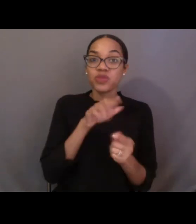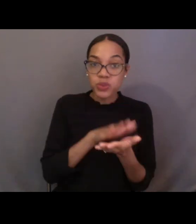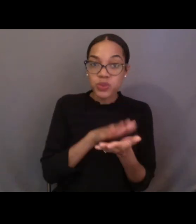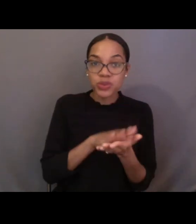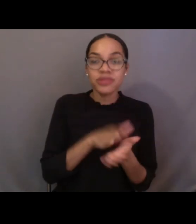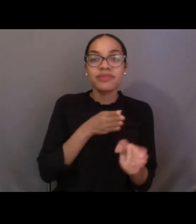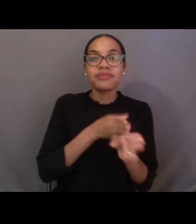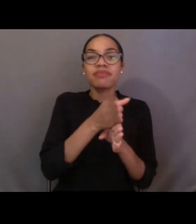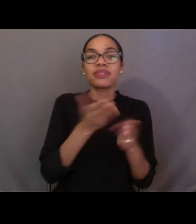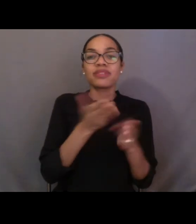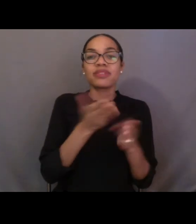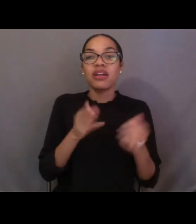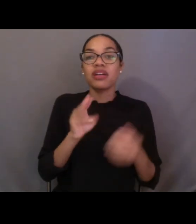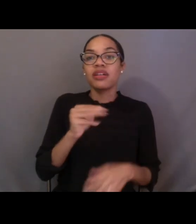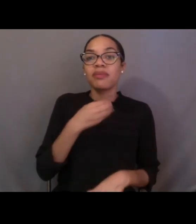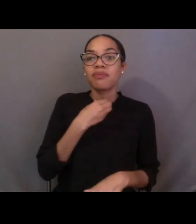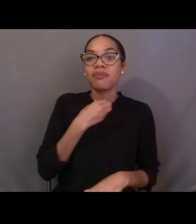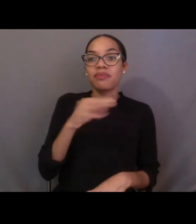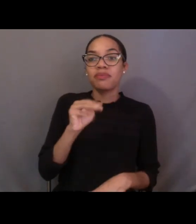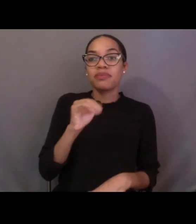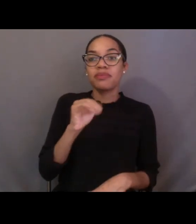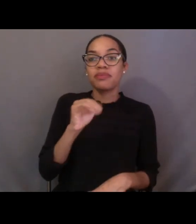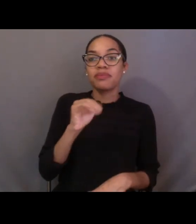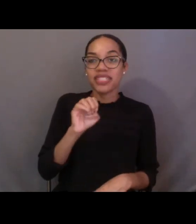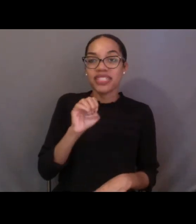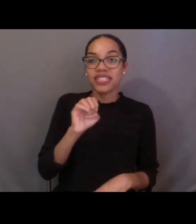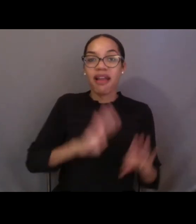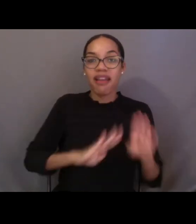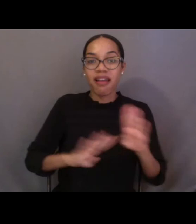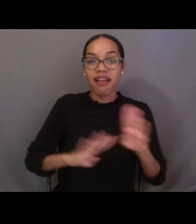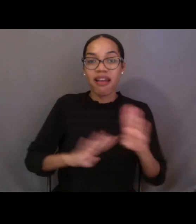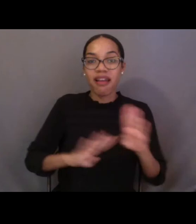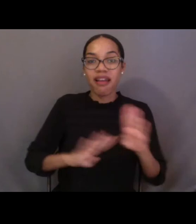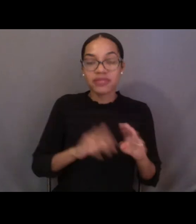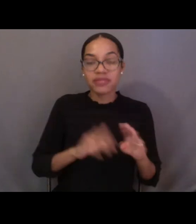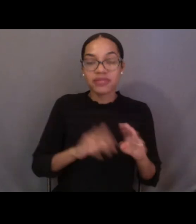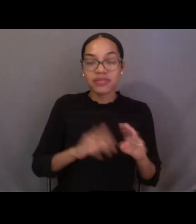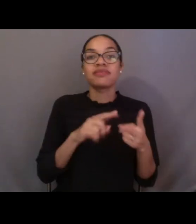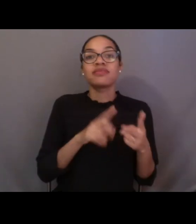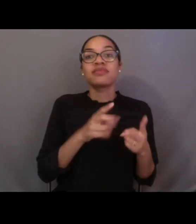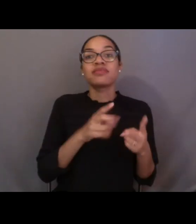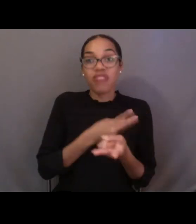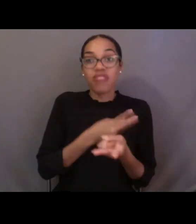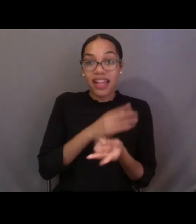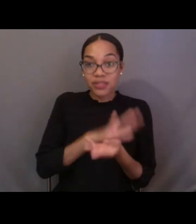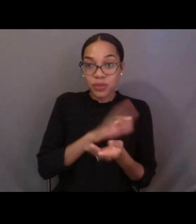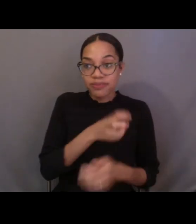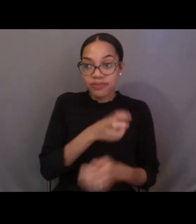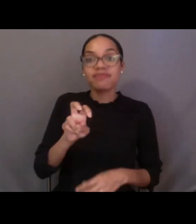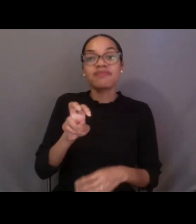I went to graduate school for Marine biology, and then I actually had a couple other jobs where I work with shellfish.